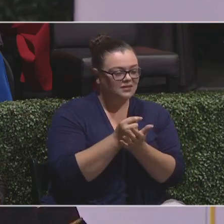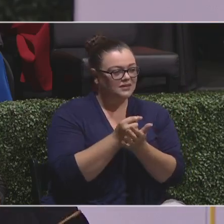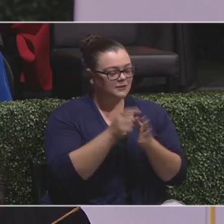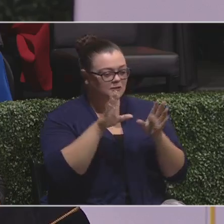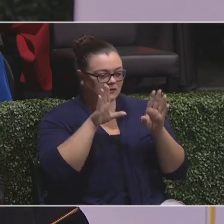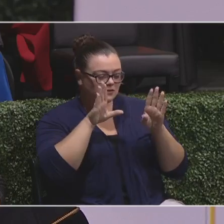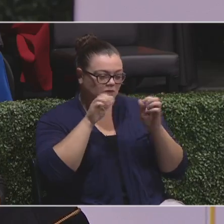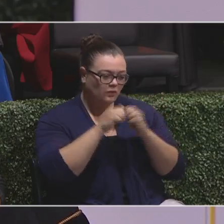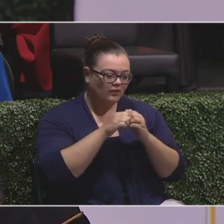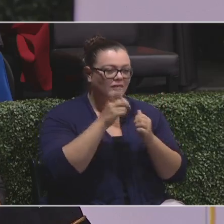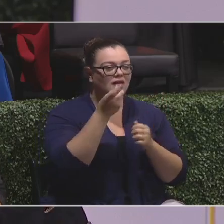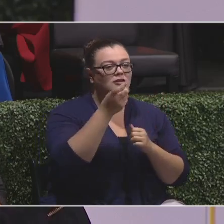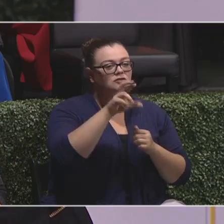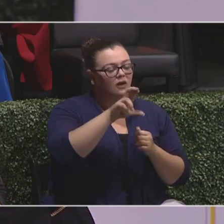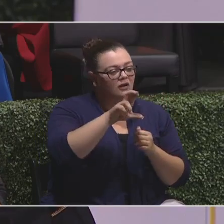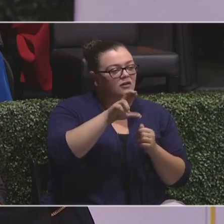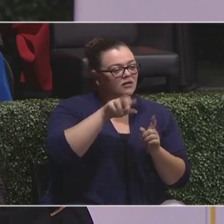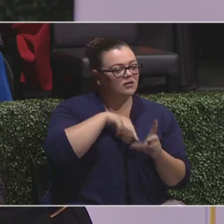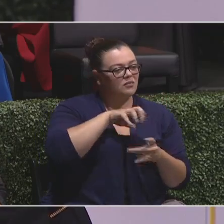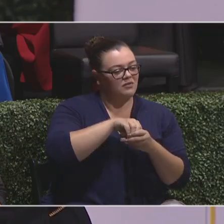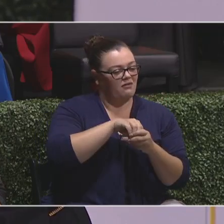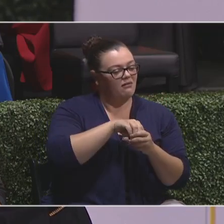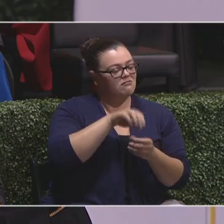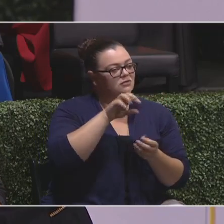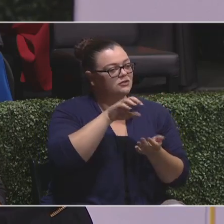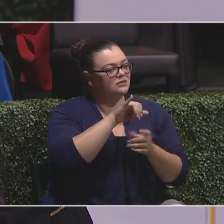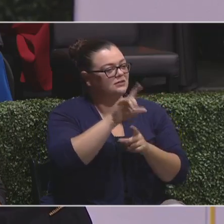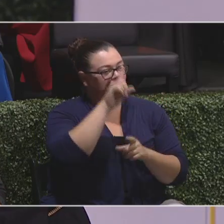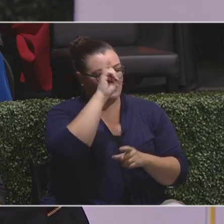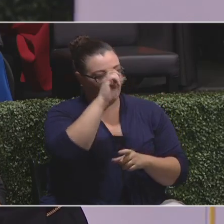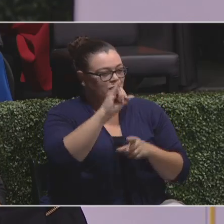RETURNED TO CITY OF HOPE HOSPITAL THIS TIME AS A RESEARCH INTERN IN THE